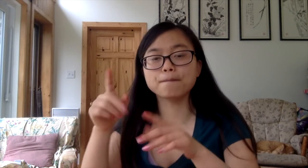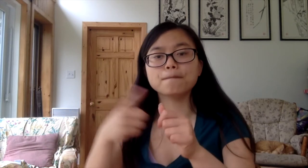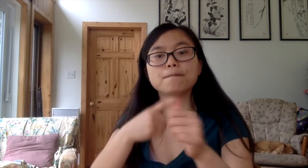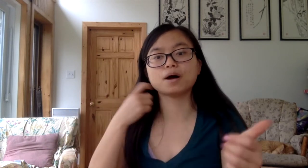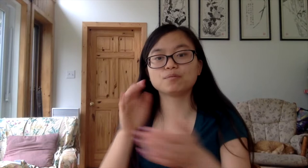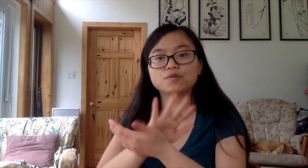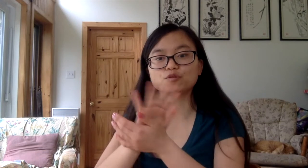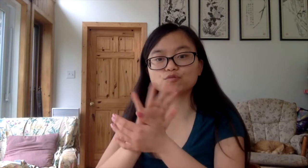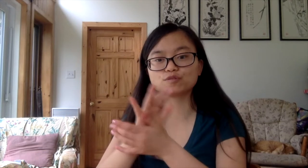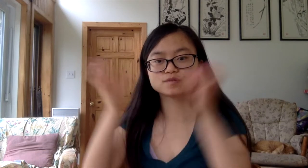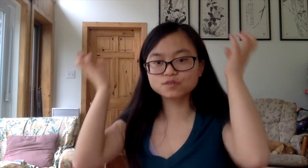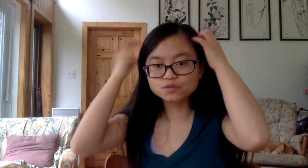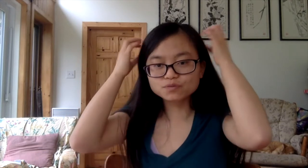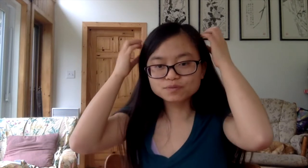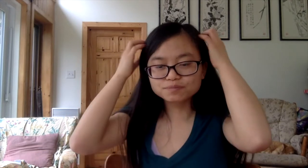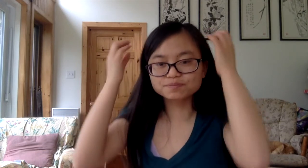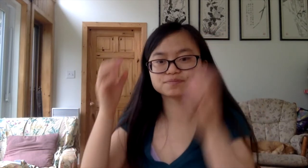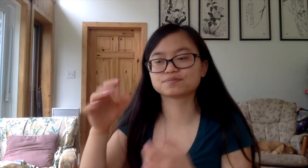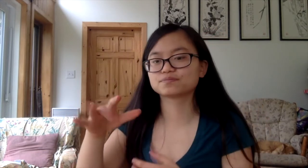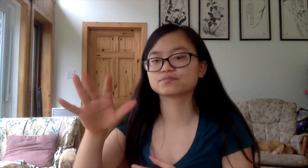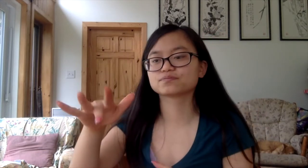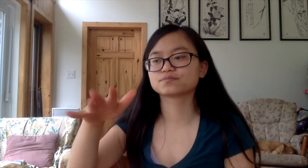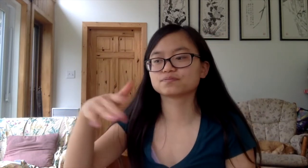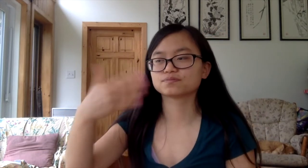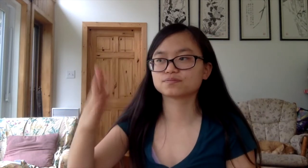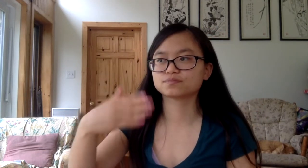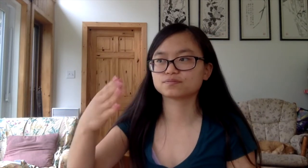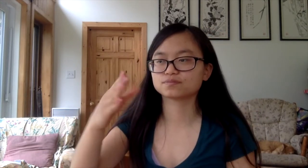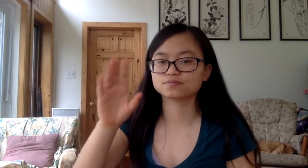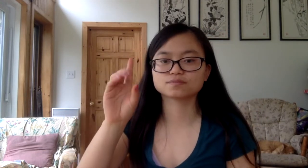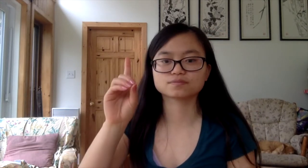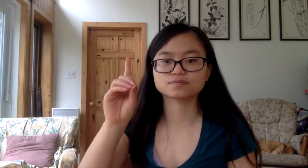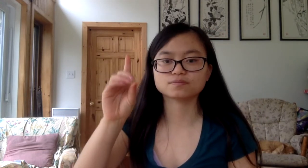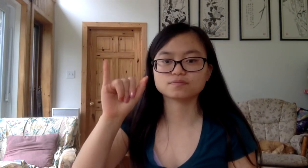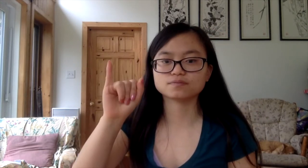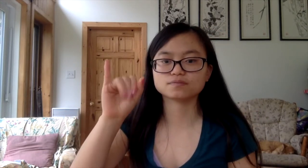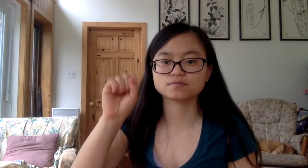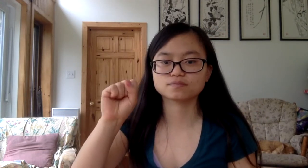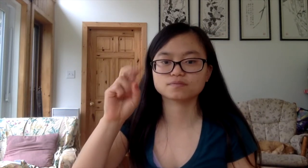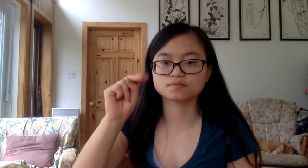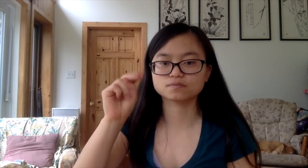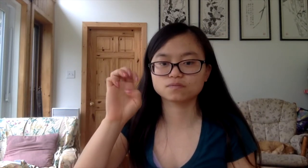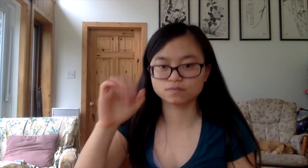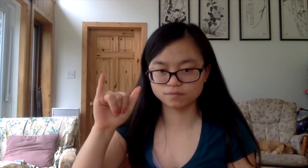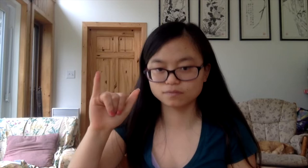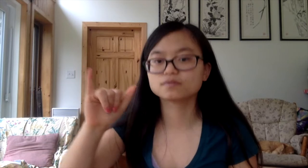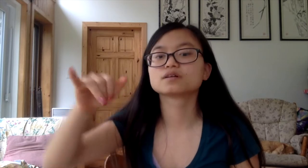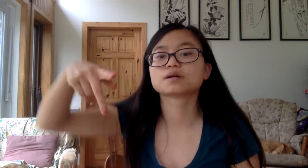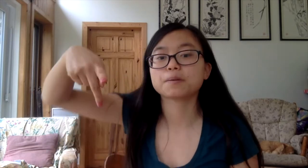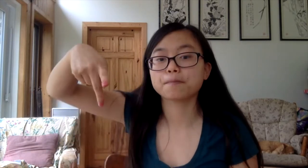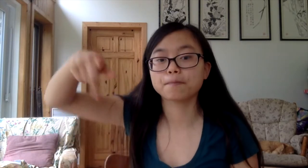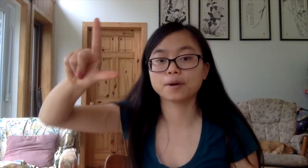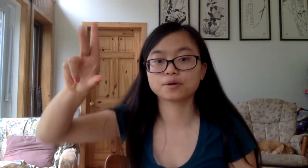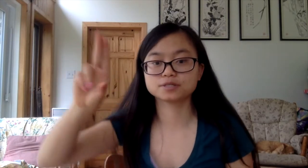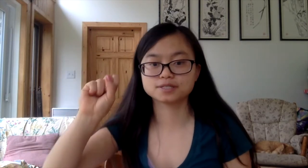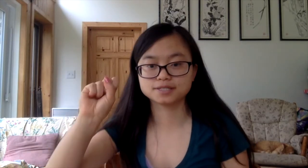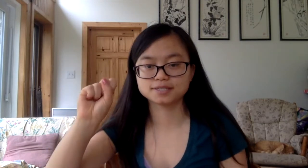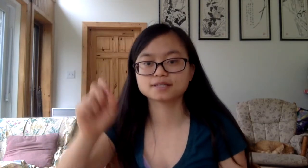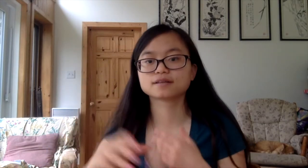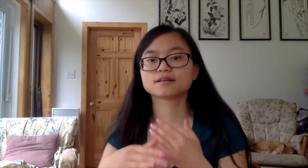from a movie, Disney Plus Disney Plus